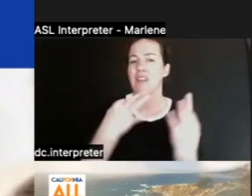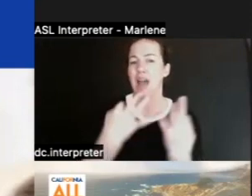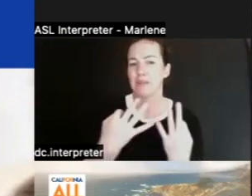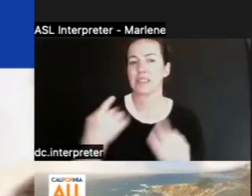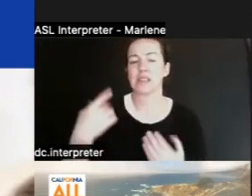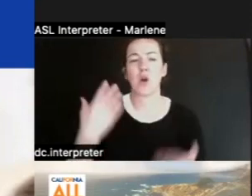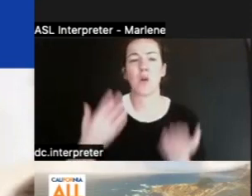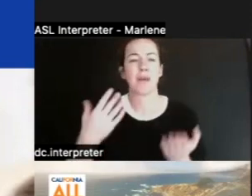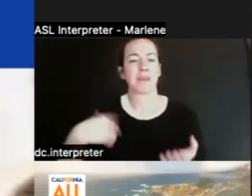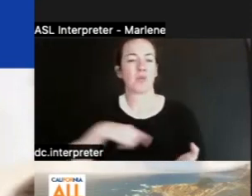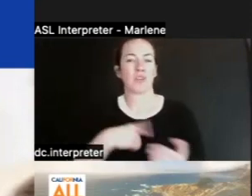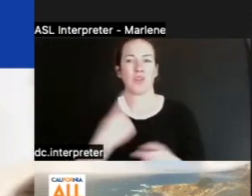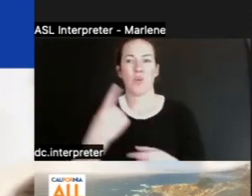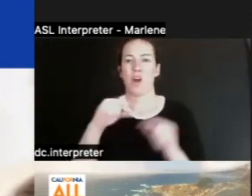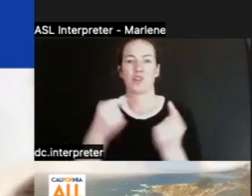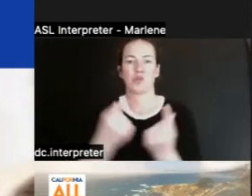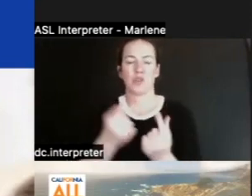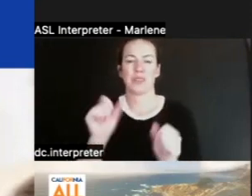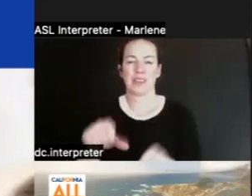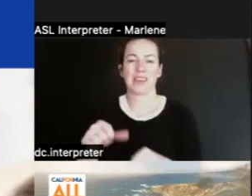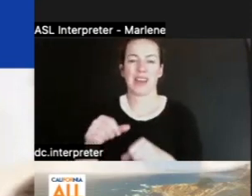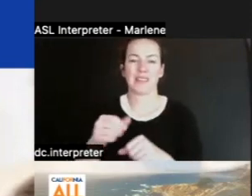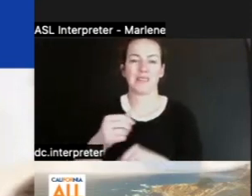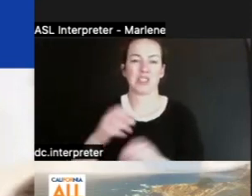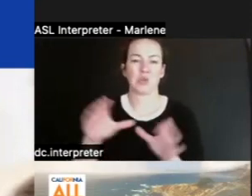the the one group that can lean in the most with better mapping. We've shown examples